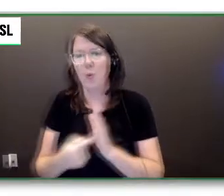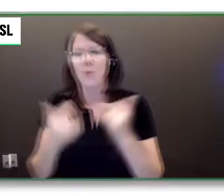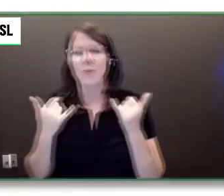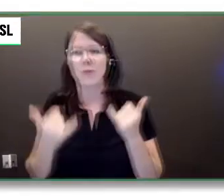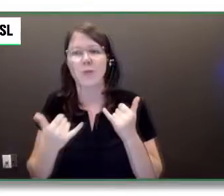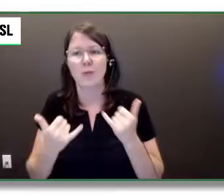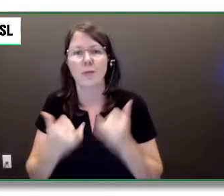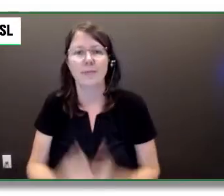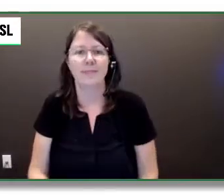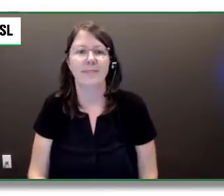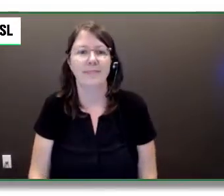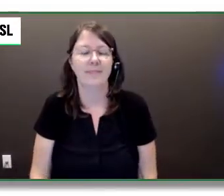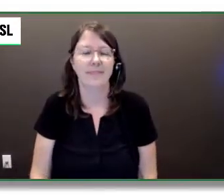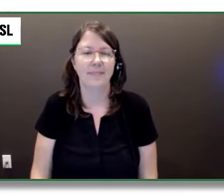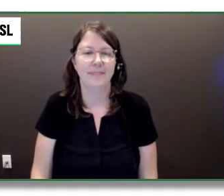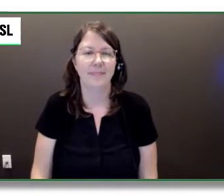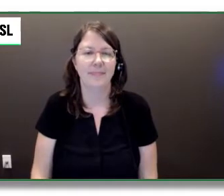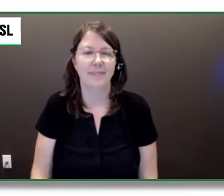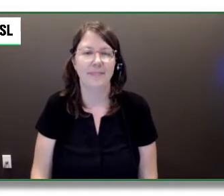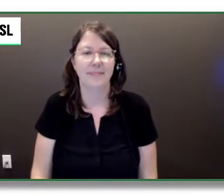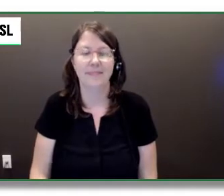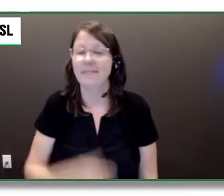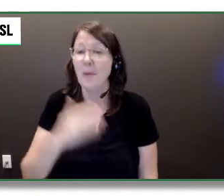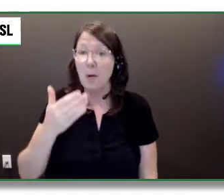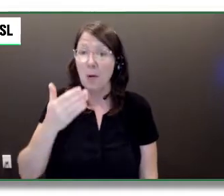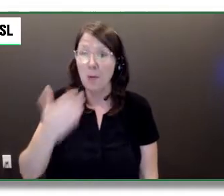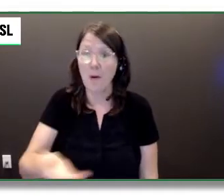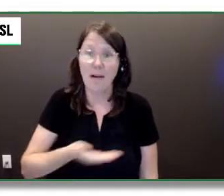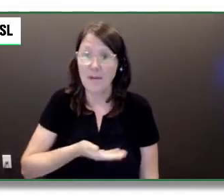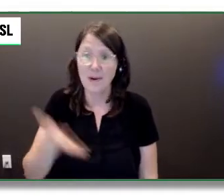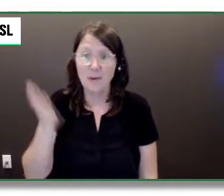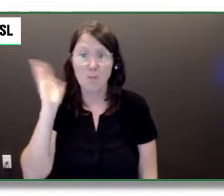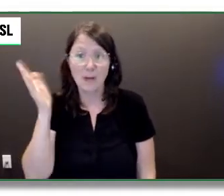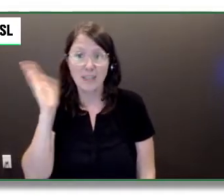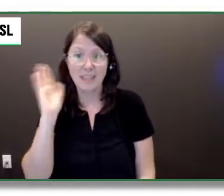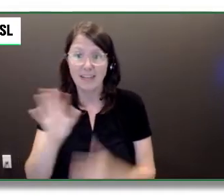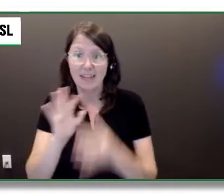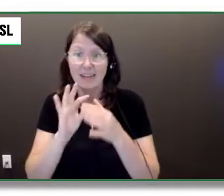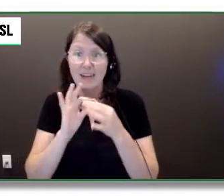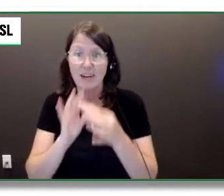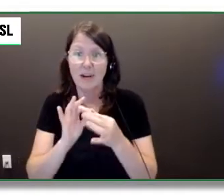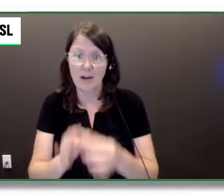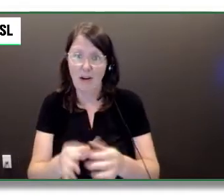Welcome to this presentation about virtual park accessibility, pre-recorded for the Parks